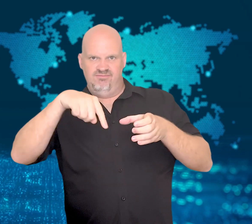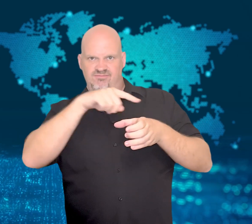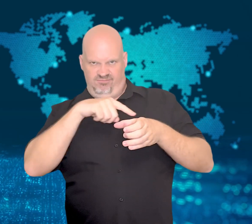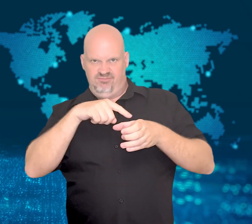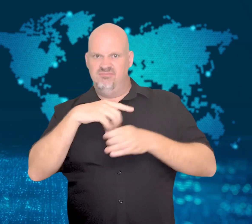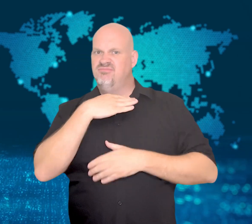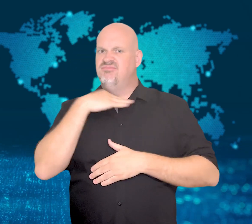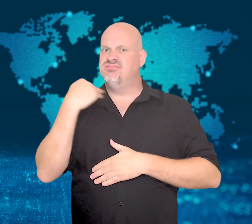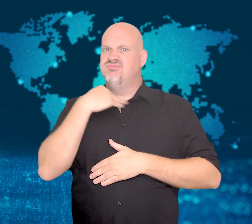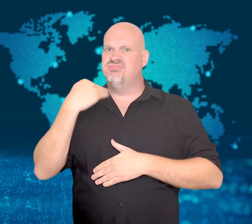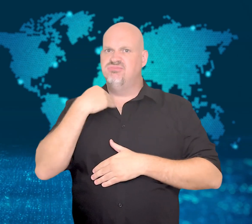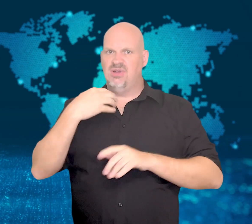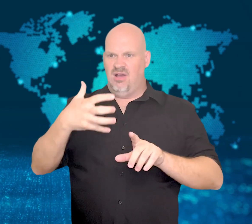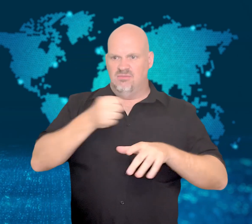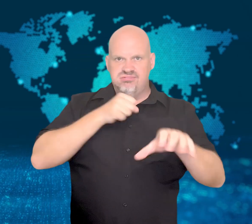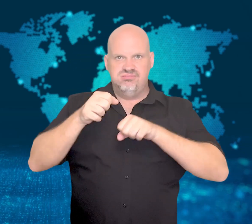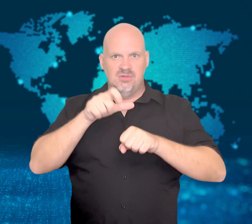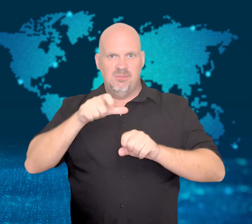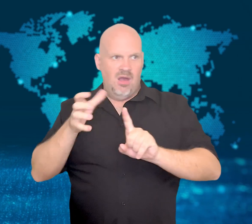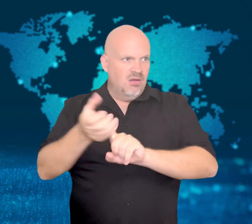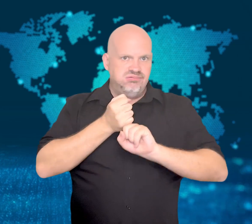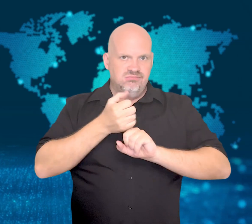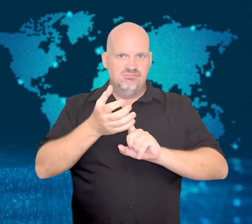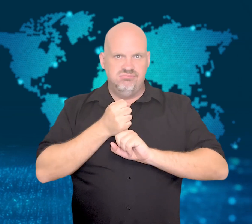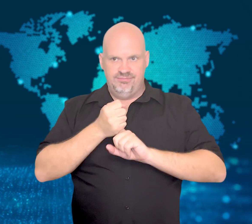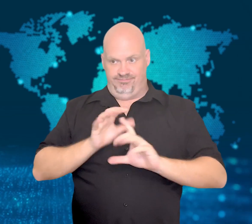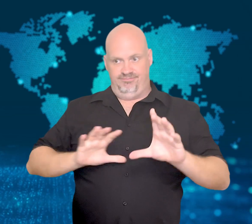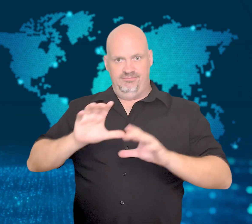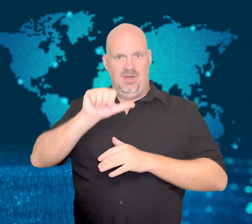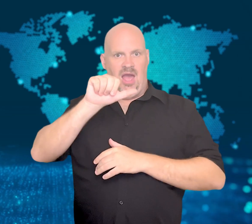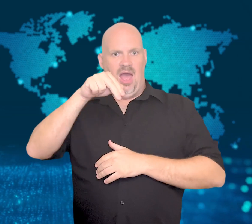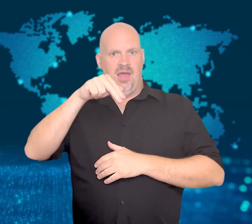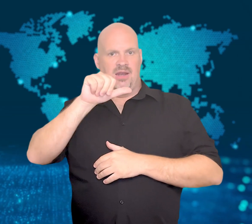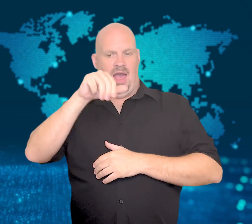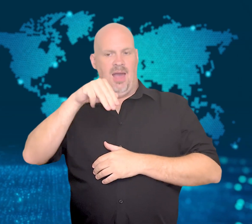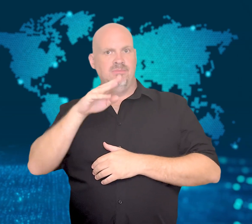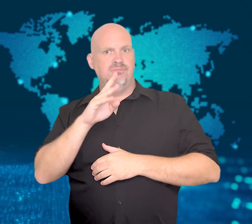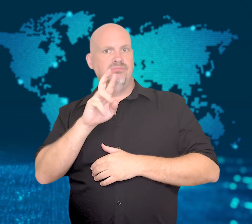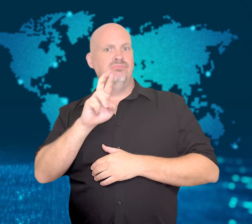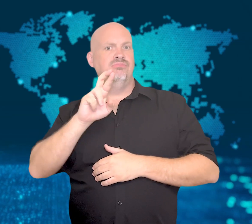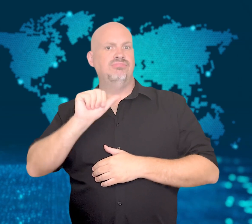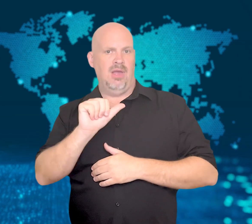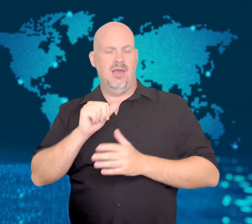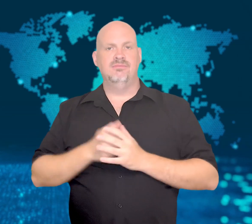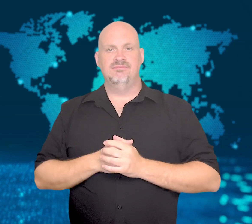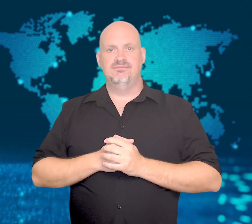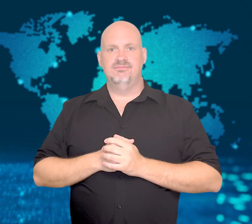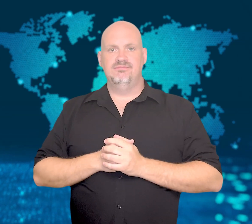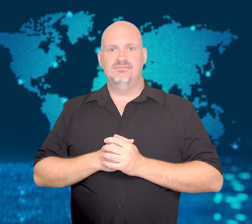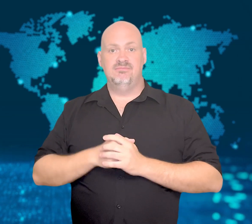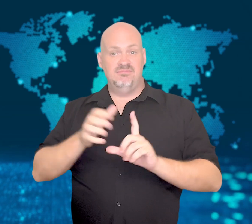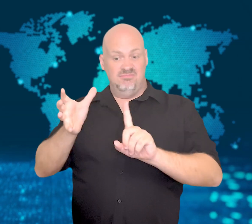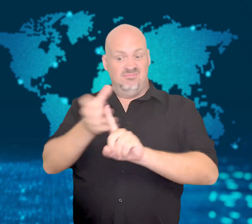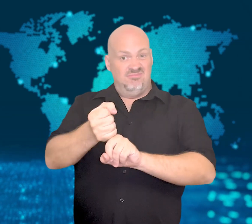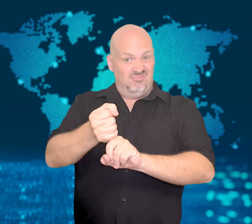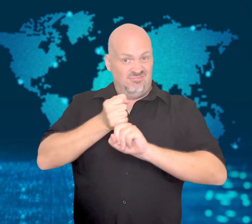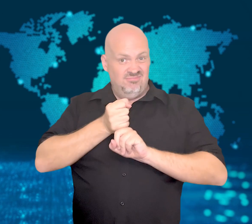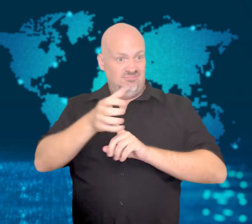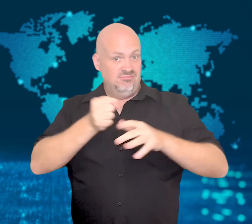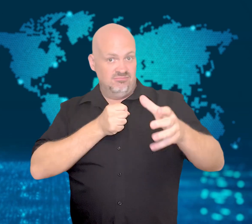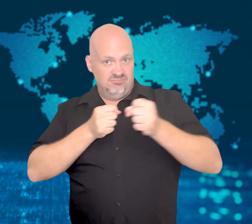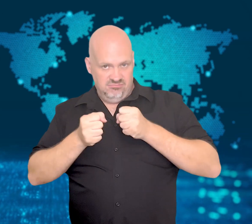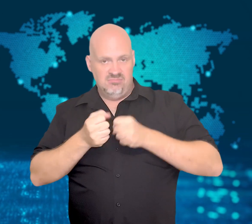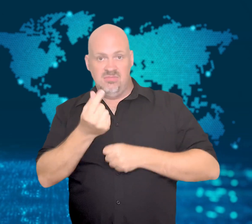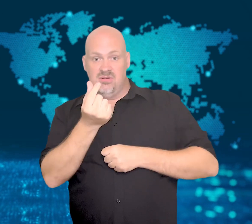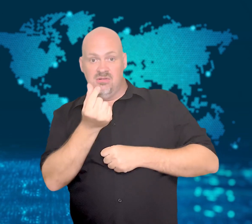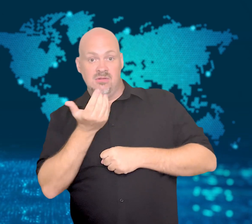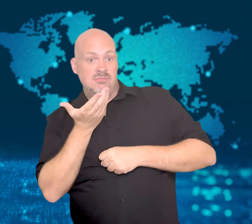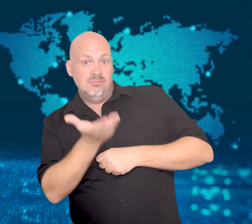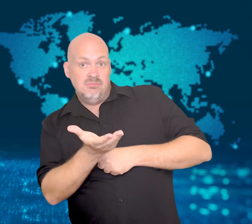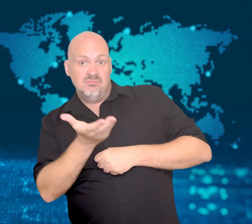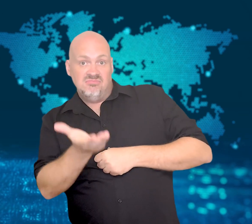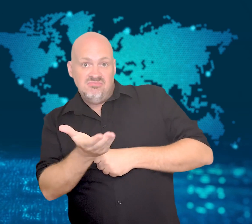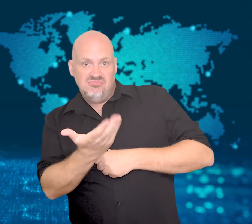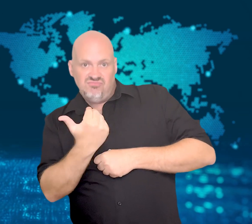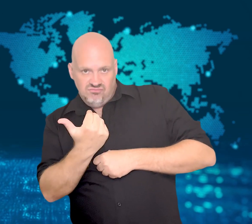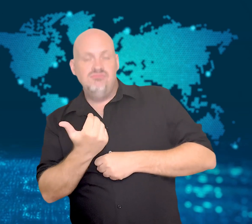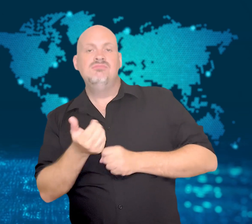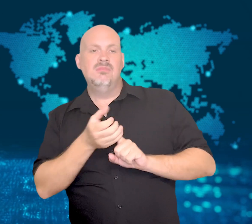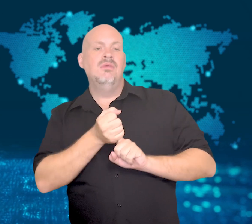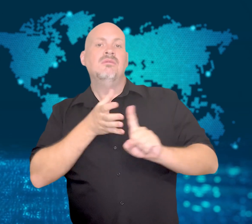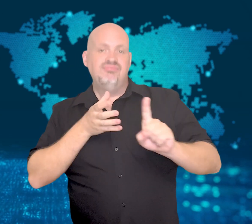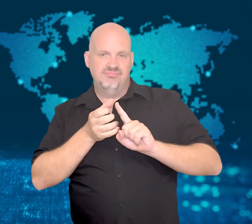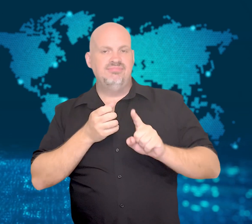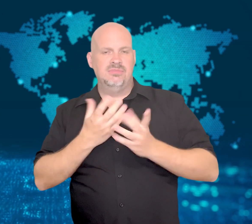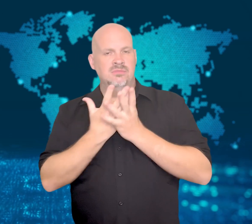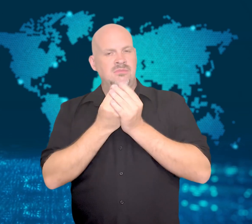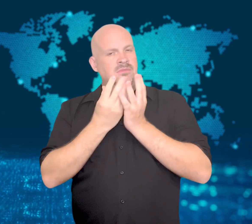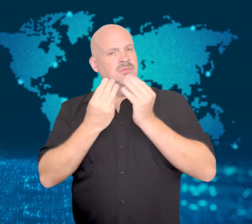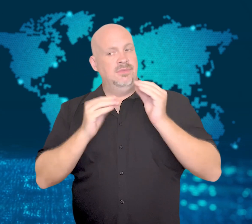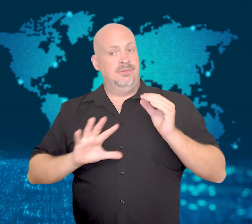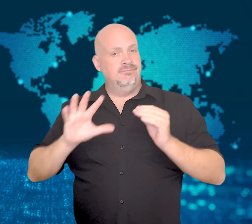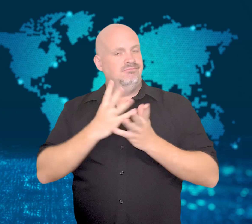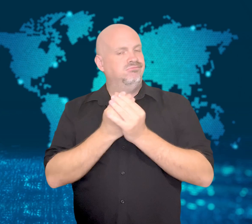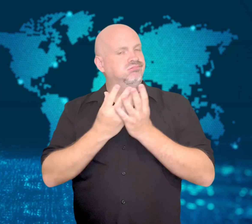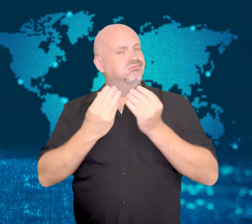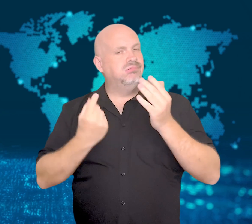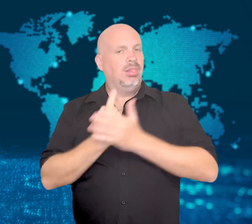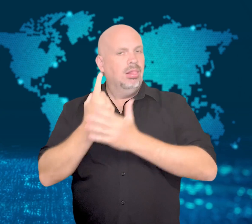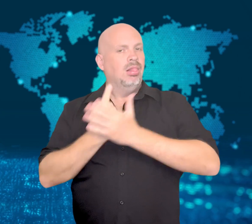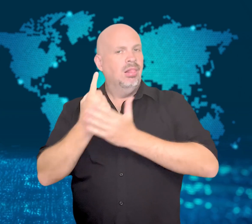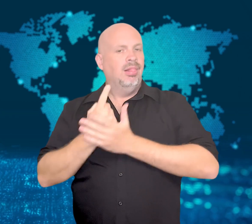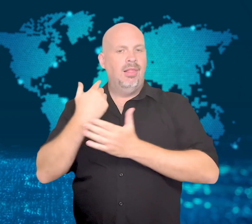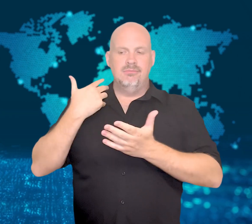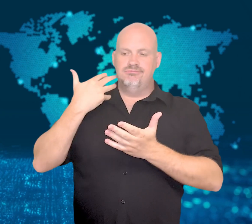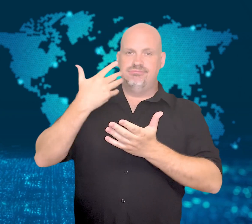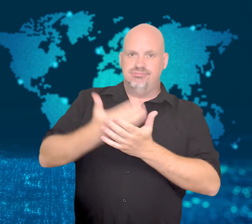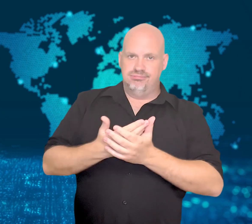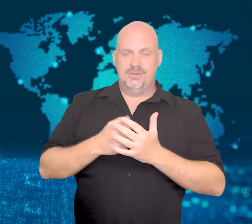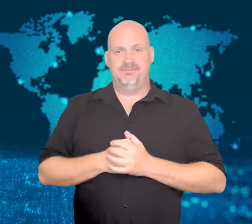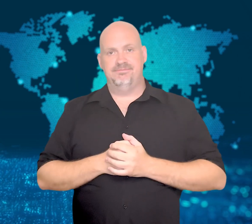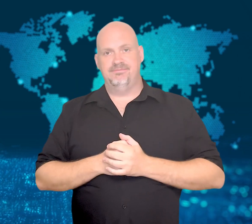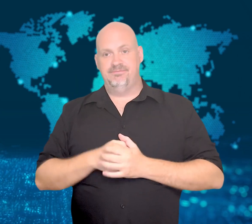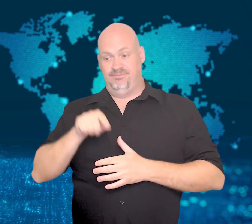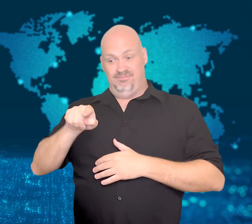The government has accused separatists of carrying out a series of killings and kidnappings in Anambra.